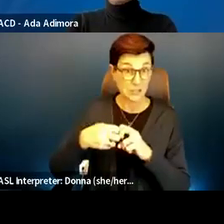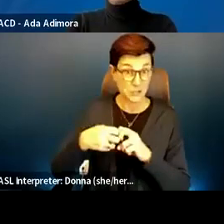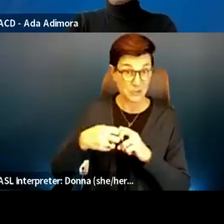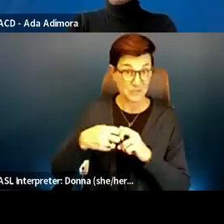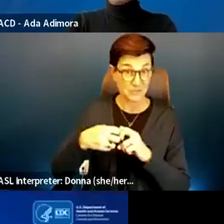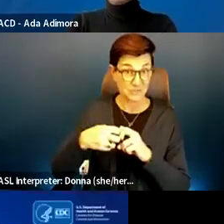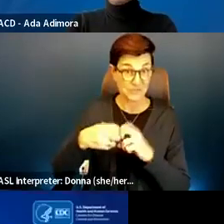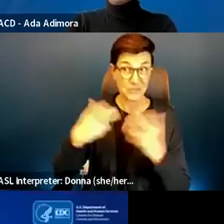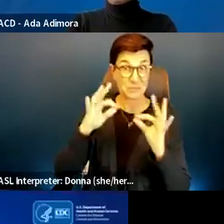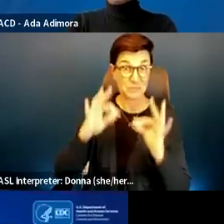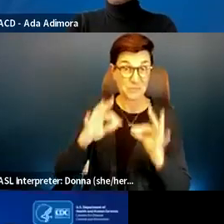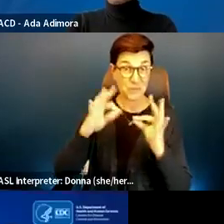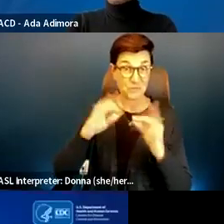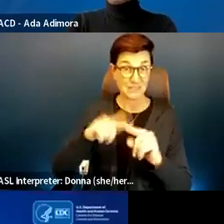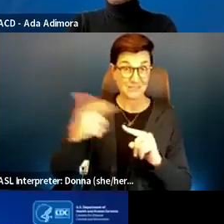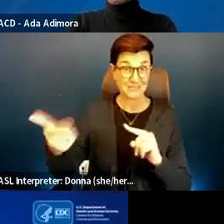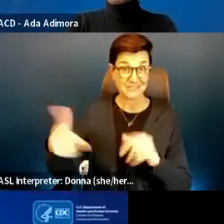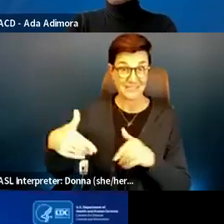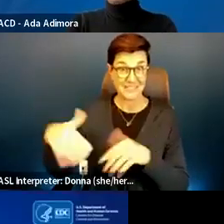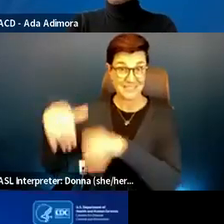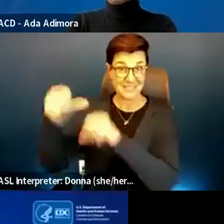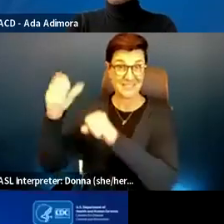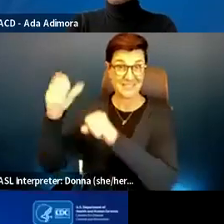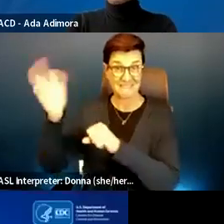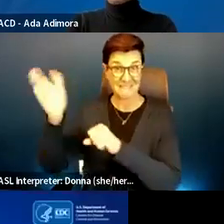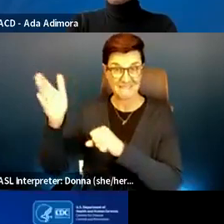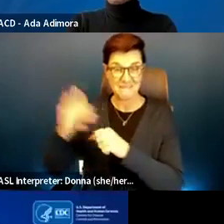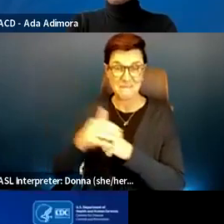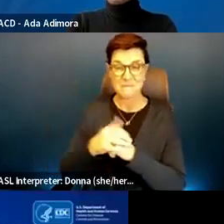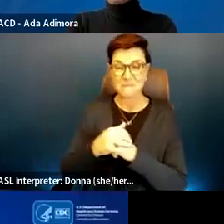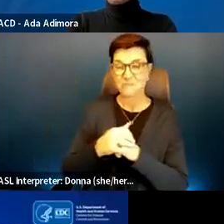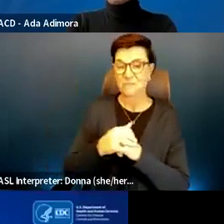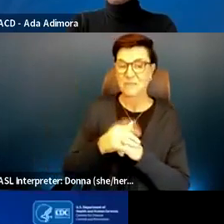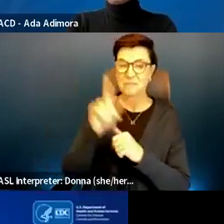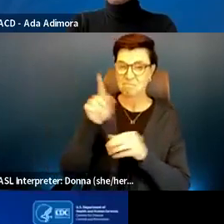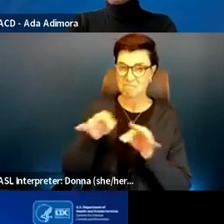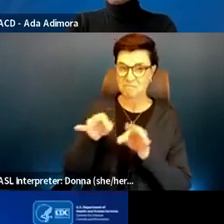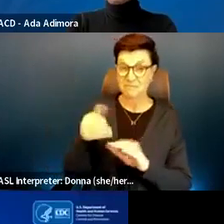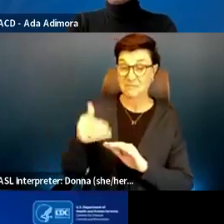Early in the ACD career, maybe a year or so ago, we had a presentation from Patty Simone